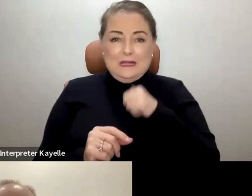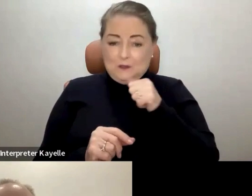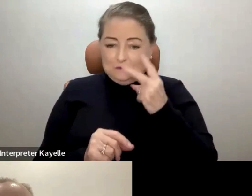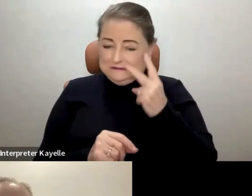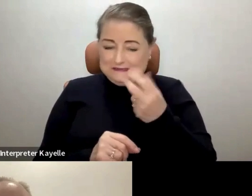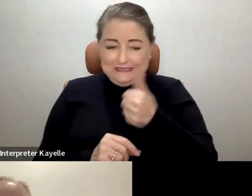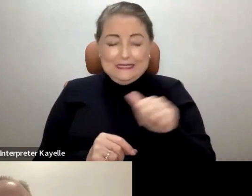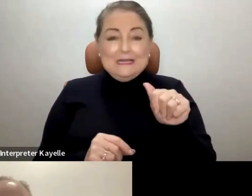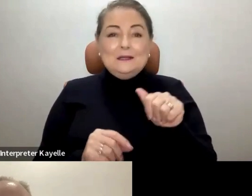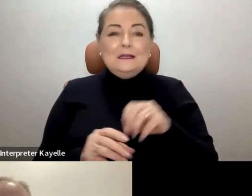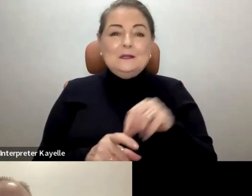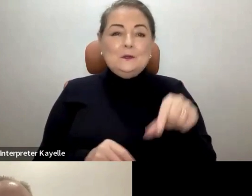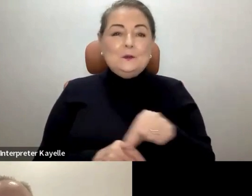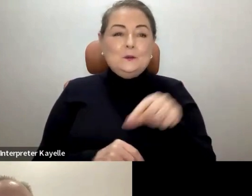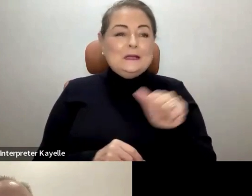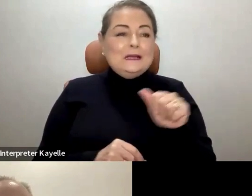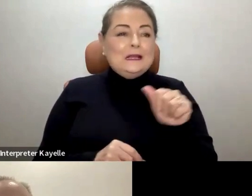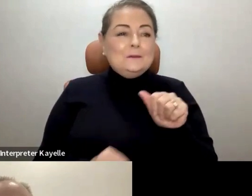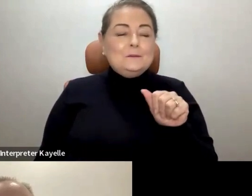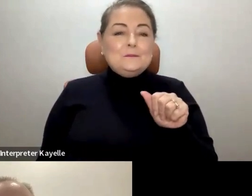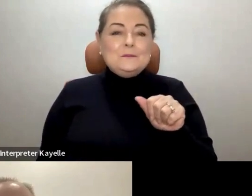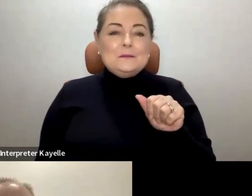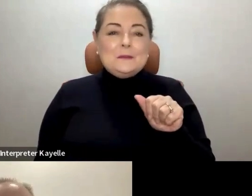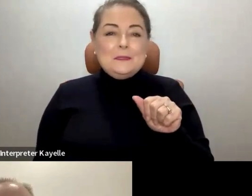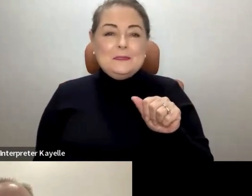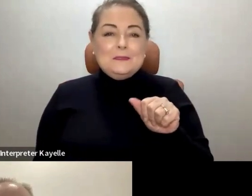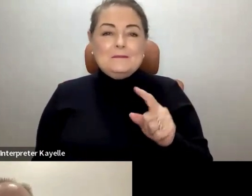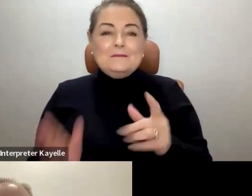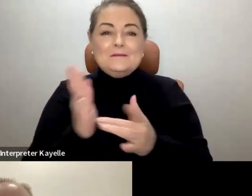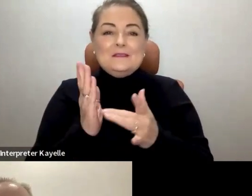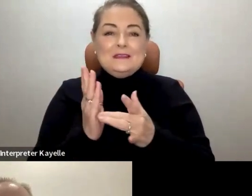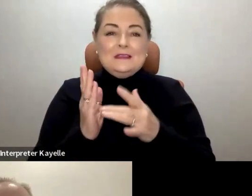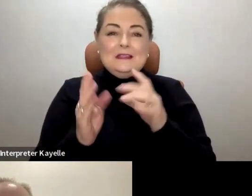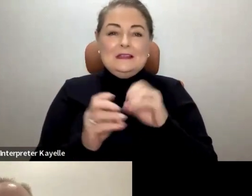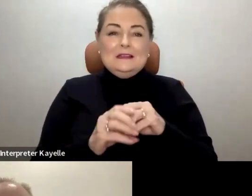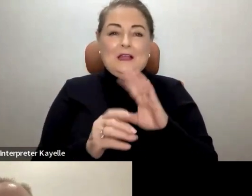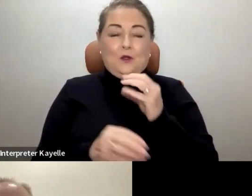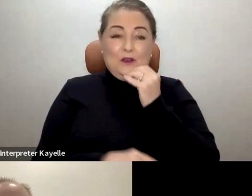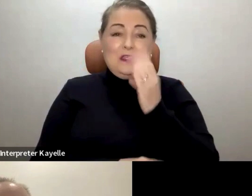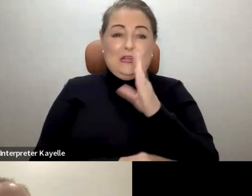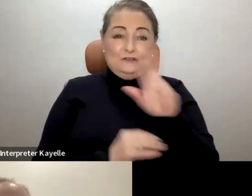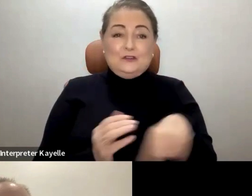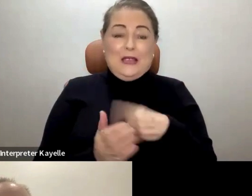in the Q&A. Technically we are now in our lunch hour. So if